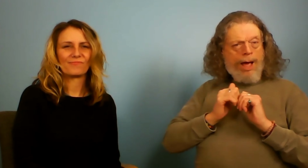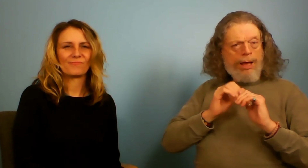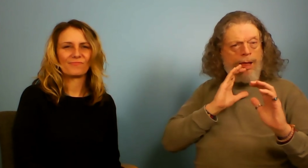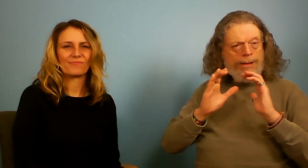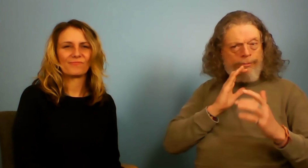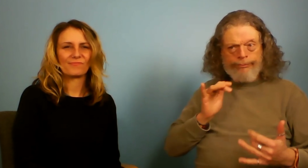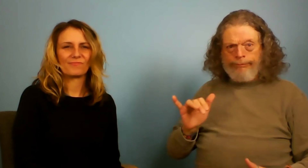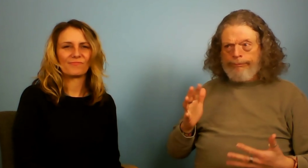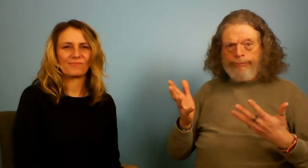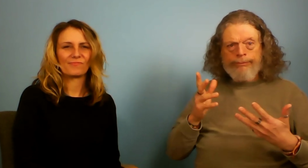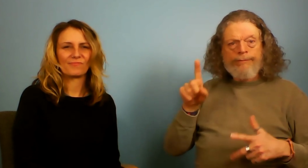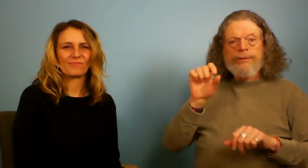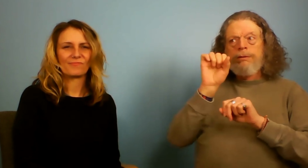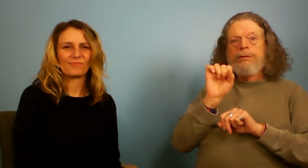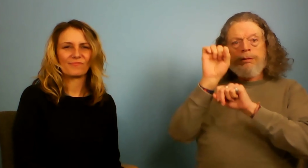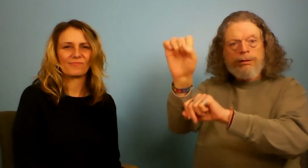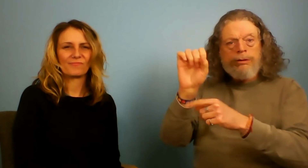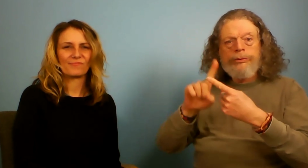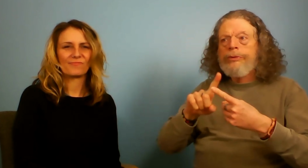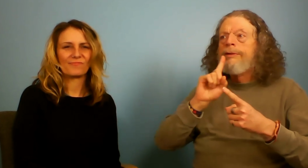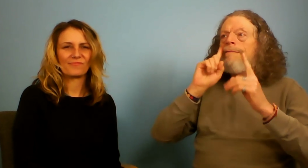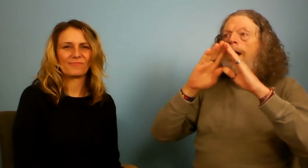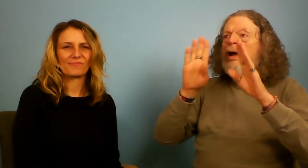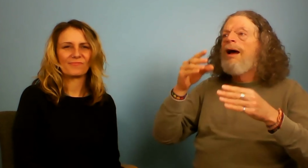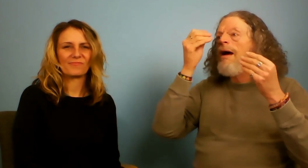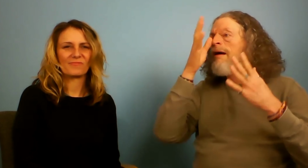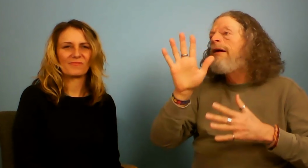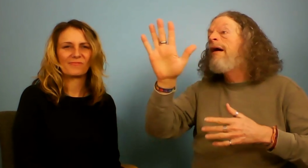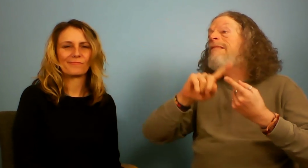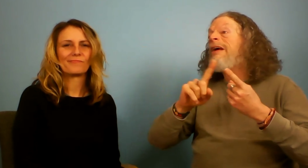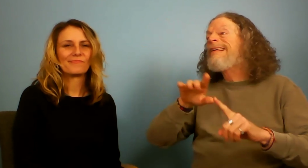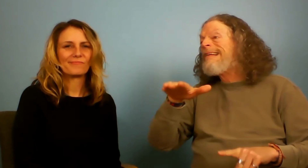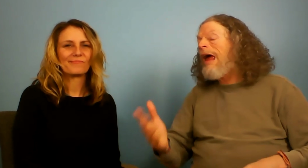So Deaf people had to communicate by driving over and knocking on the person's door so you could let